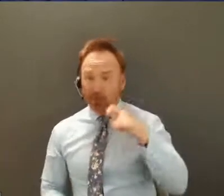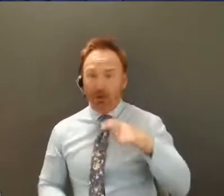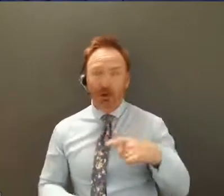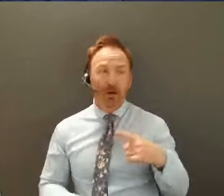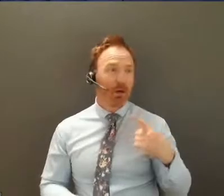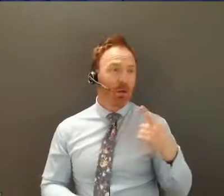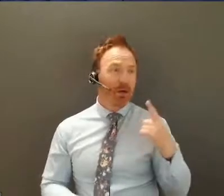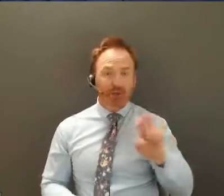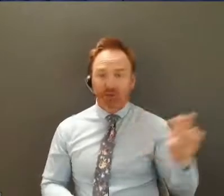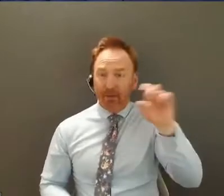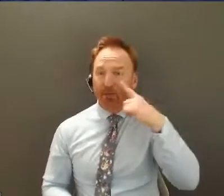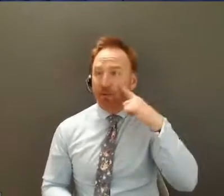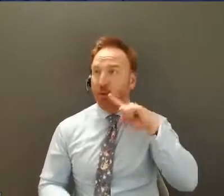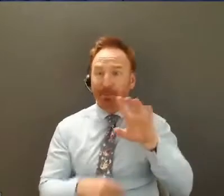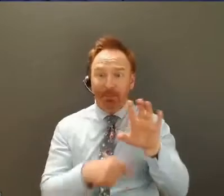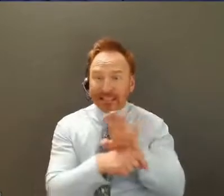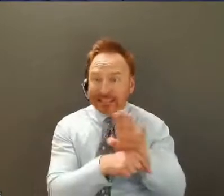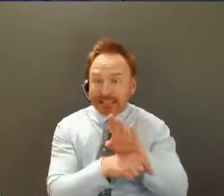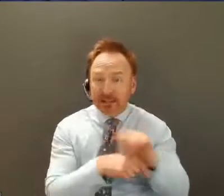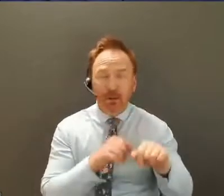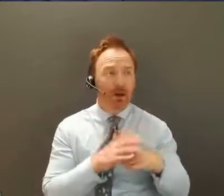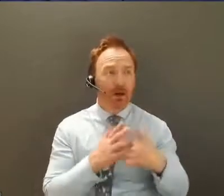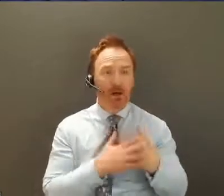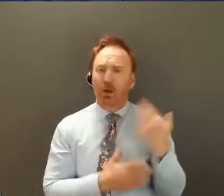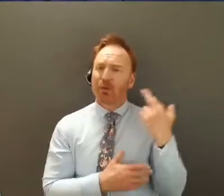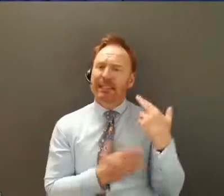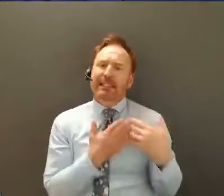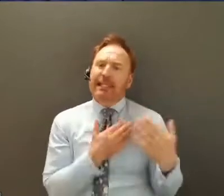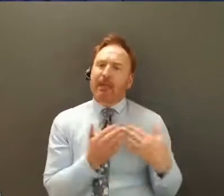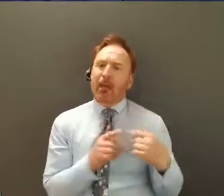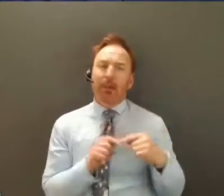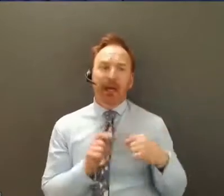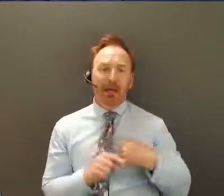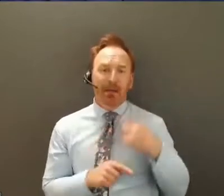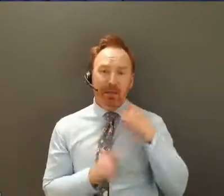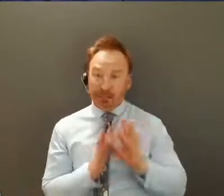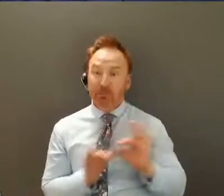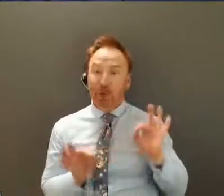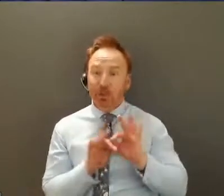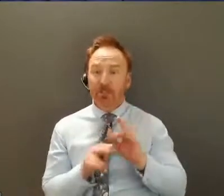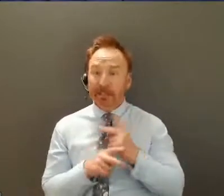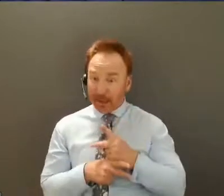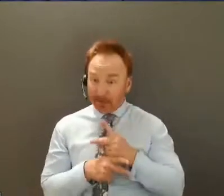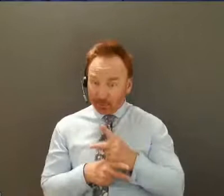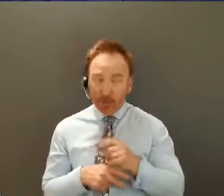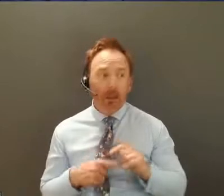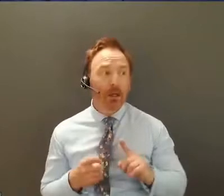But don't think there are not consequences to public health restrictions.